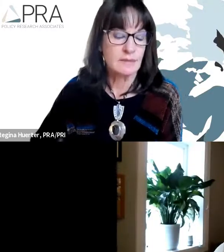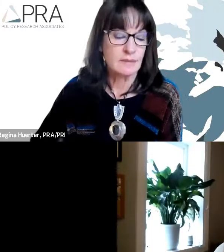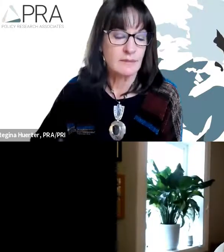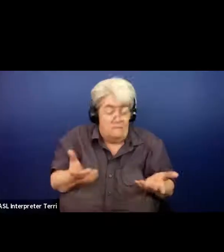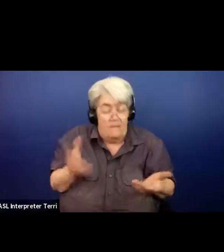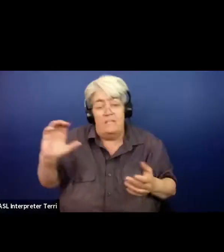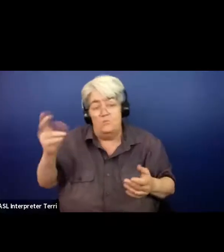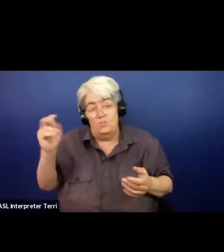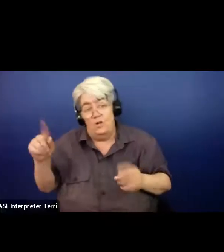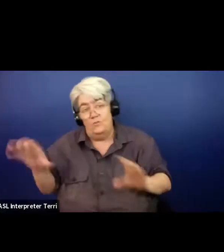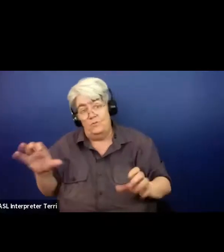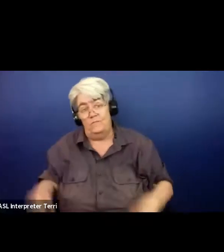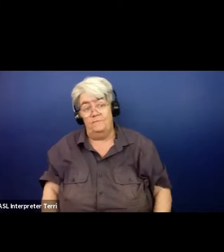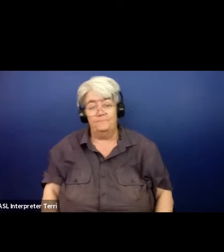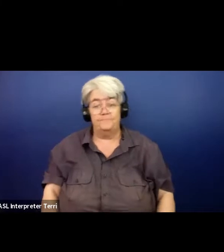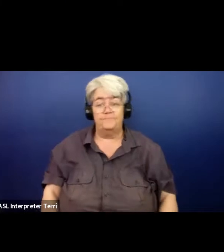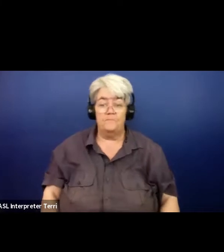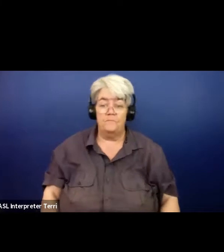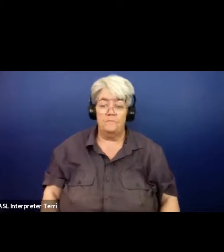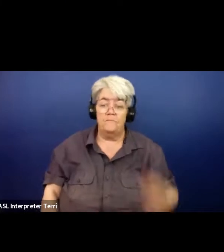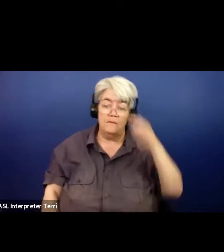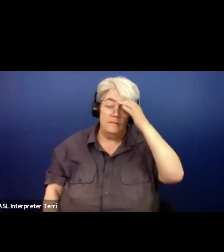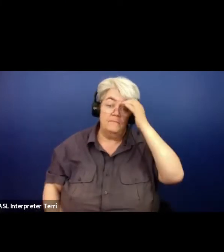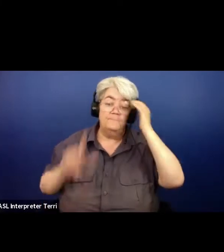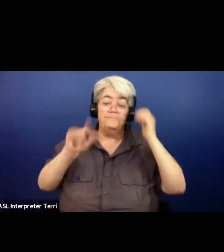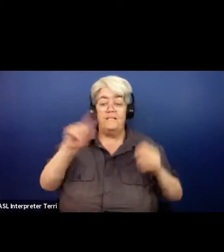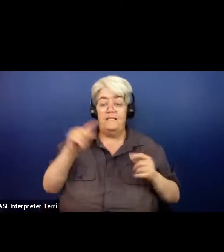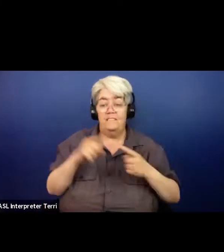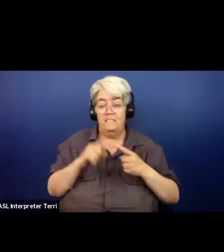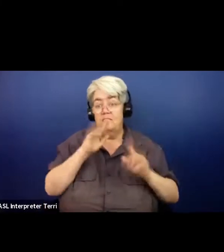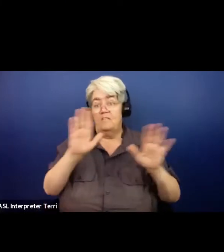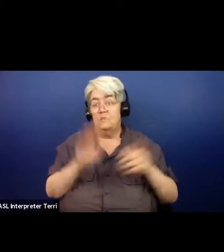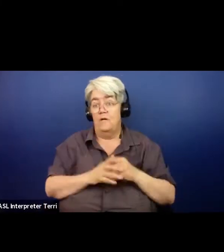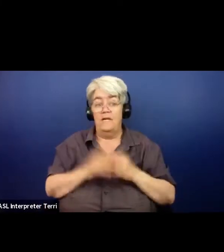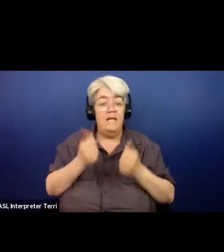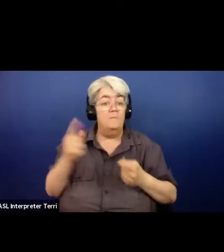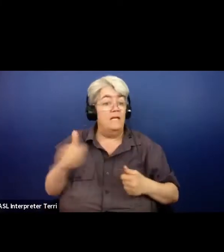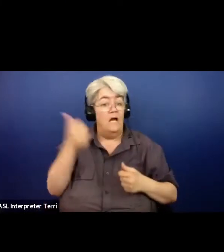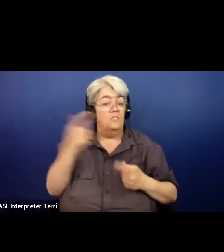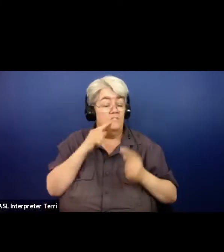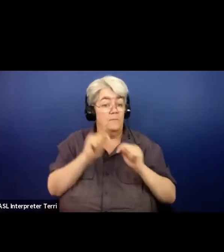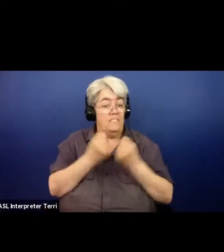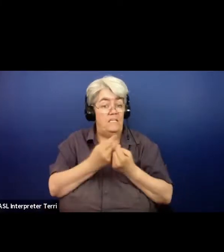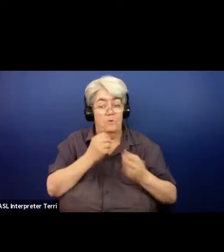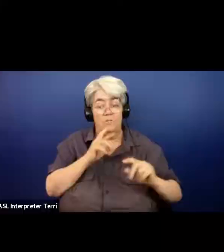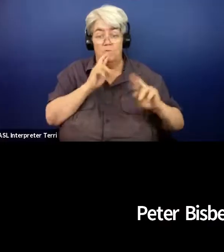has done. That's great. Thank you. Anybody else from the team that would like to respond to the